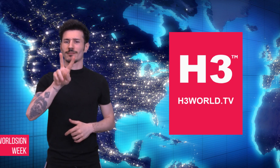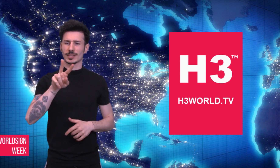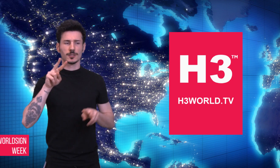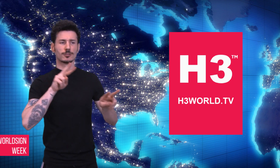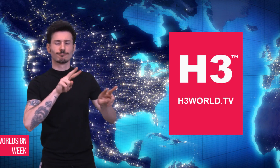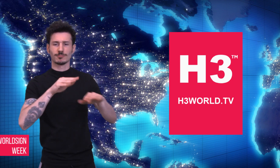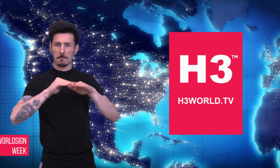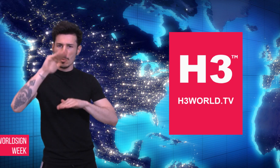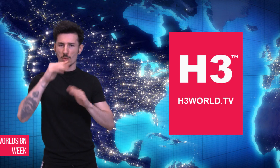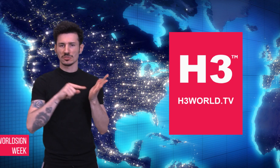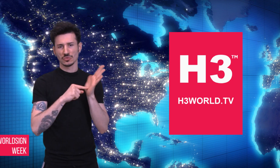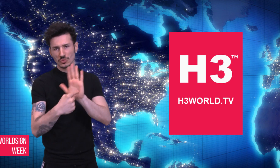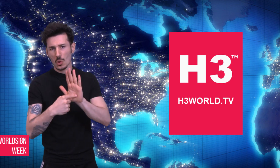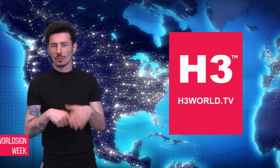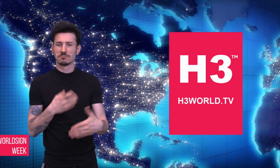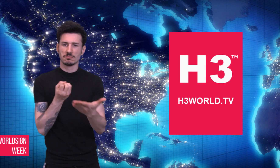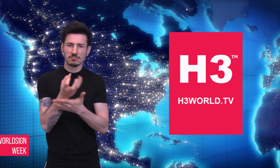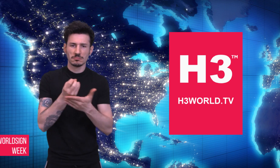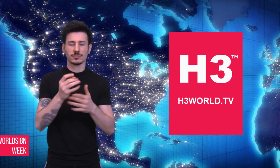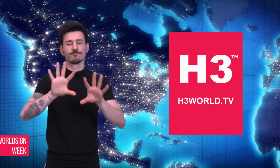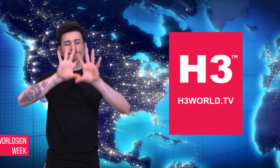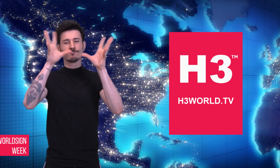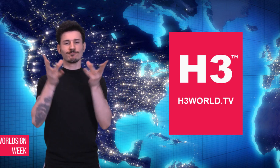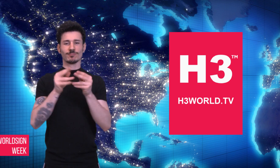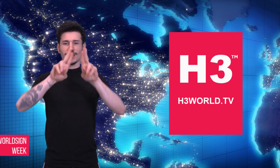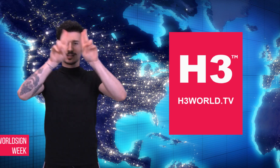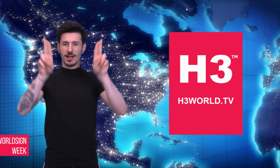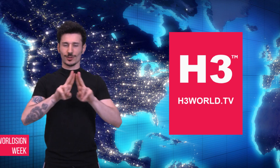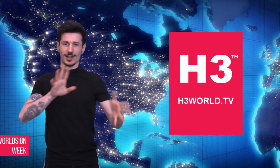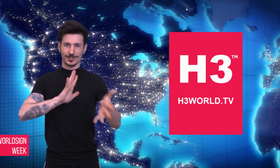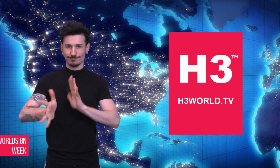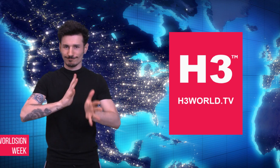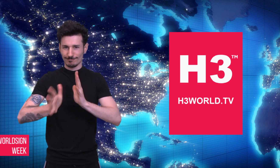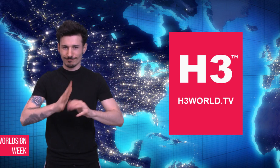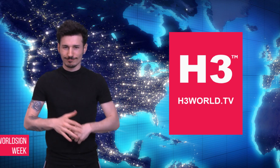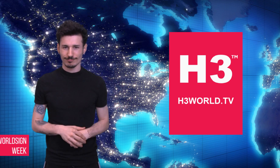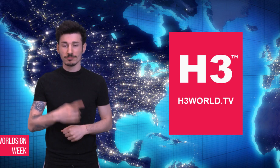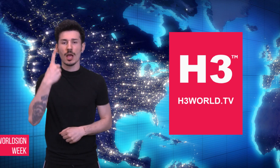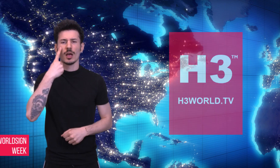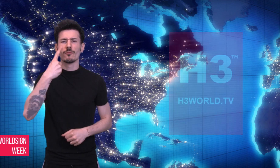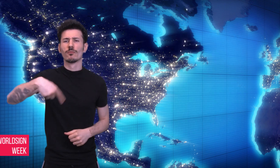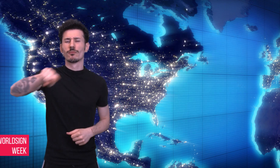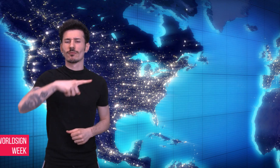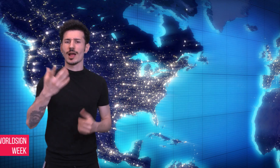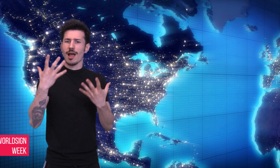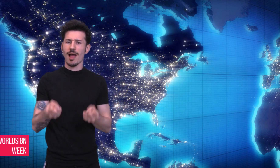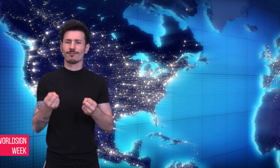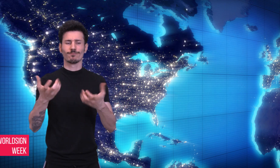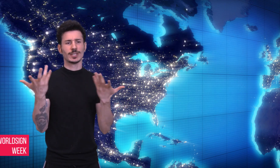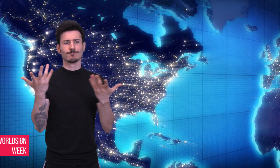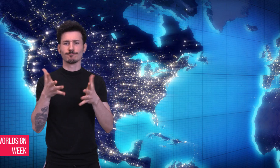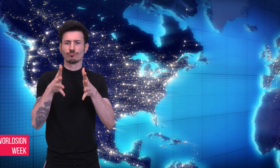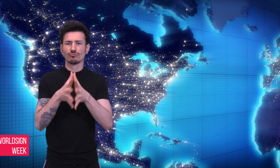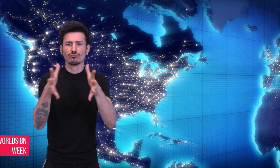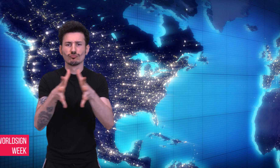visit H3WORLD.TV for more shows, all in International Sign.